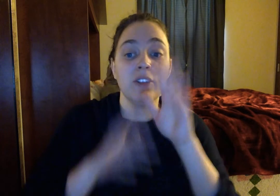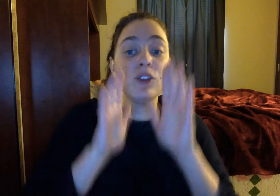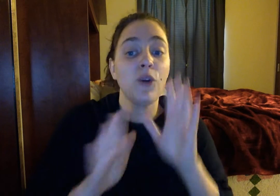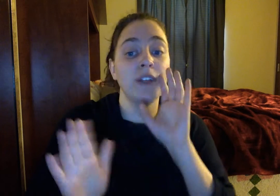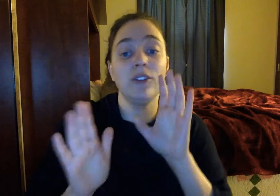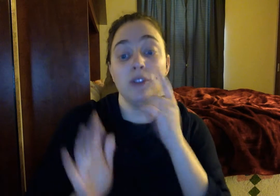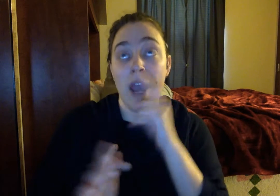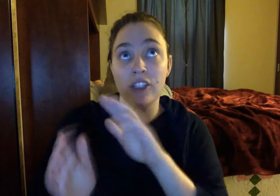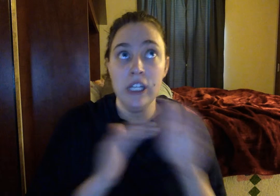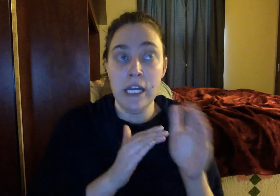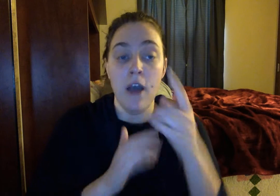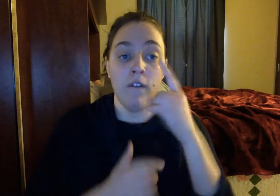This is a great strategy for phonological awareness by matching the pictures to the given sound.